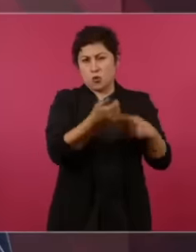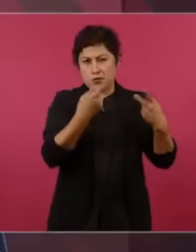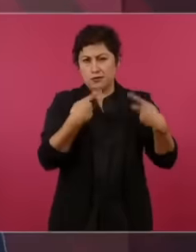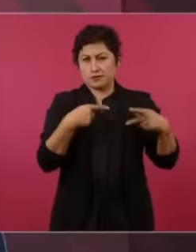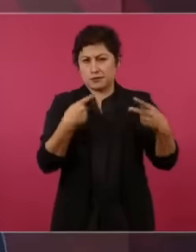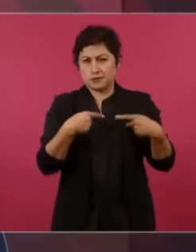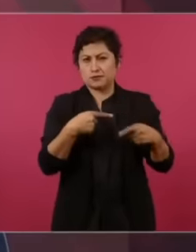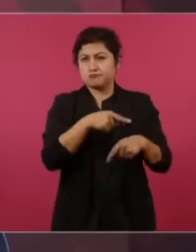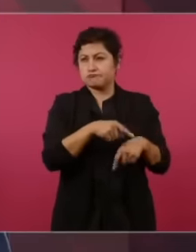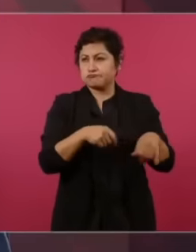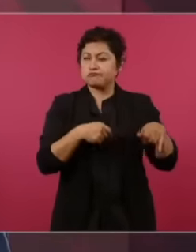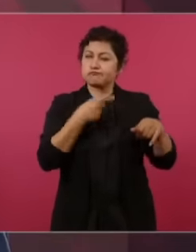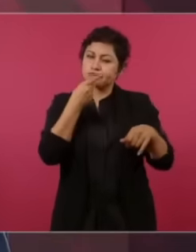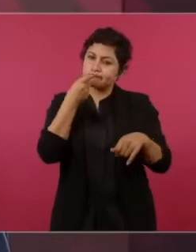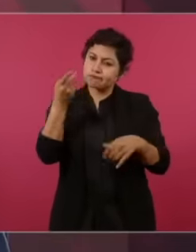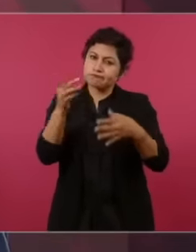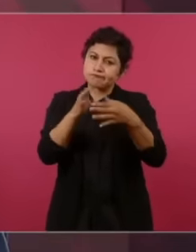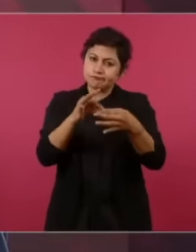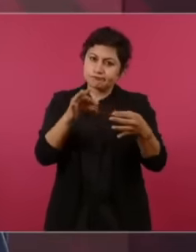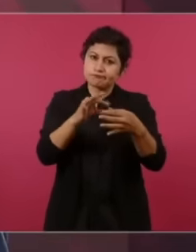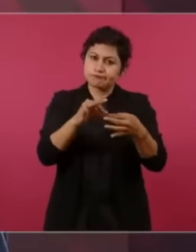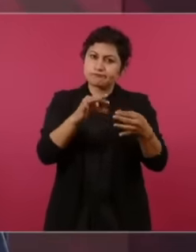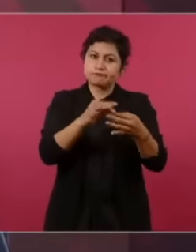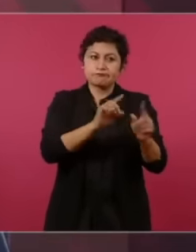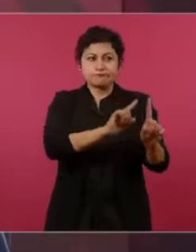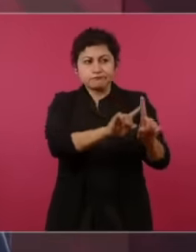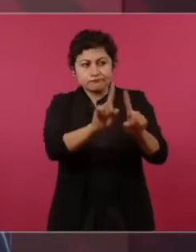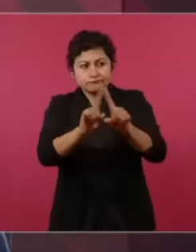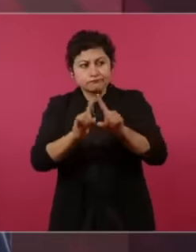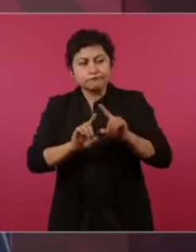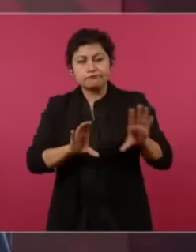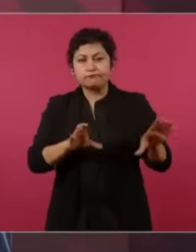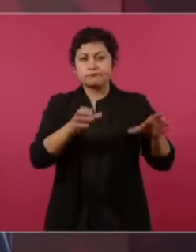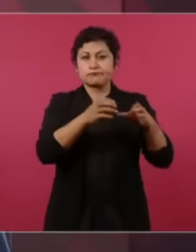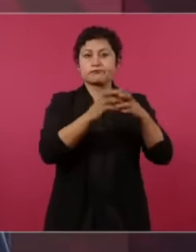intellectuals